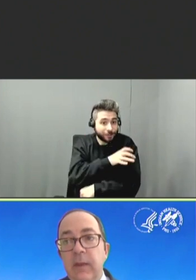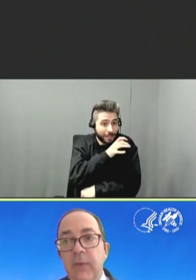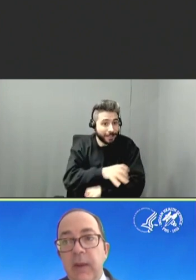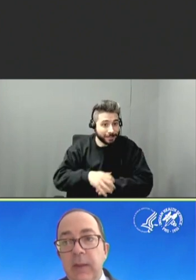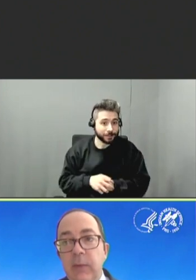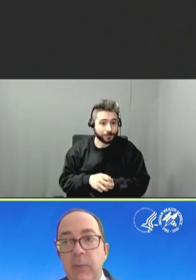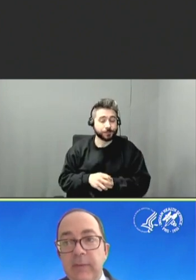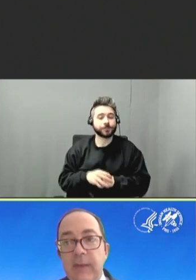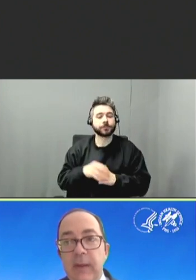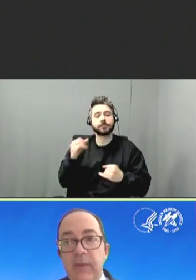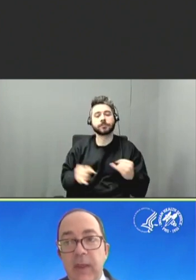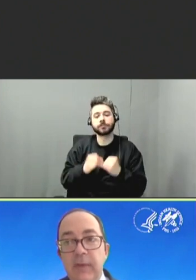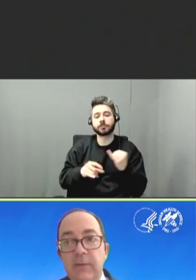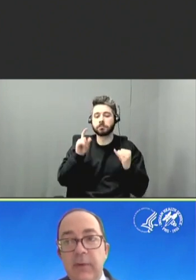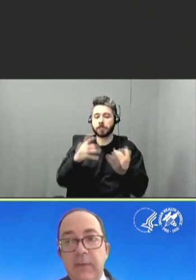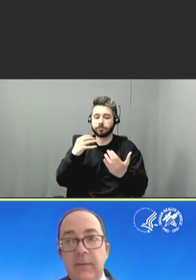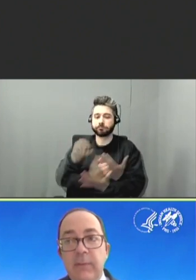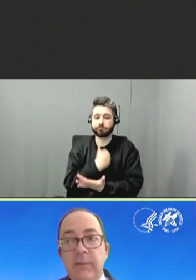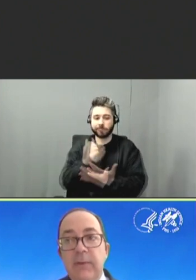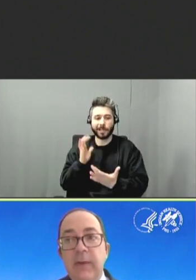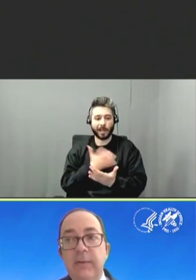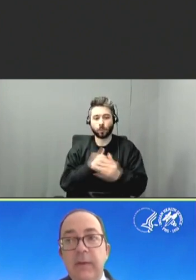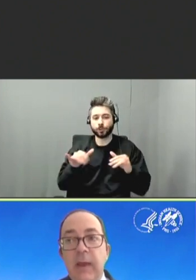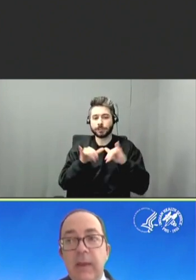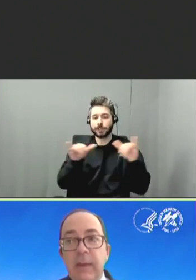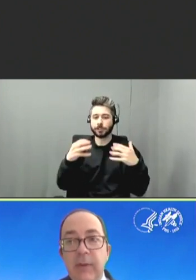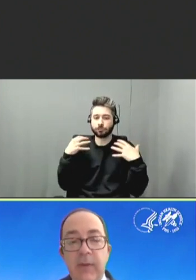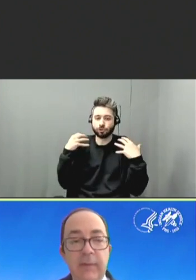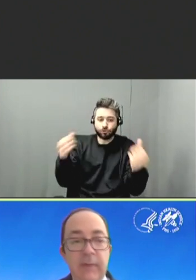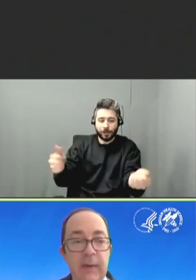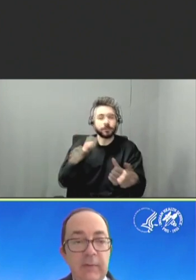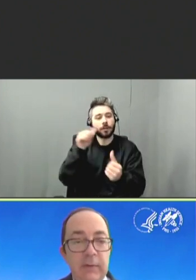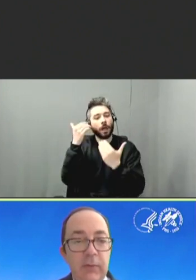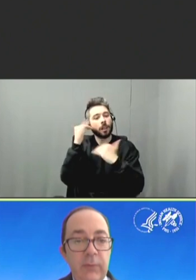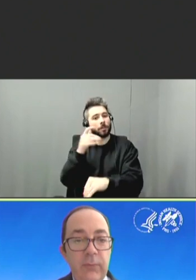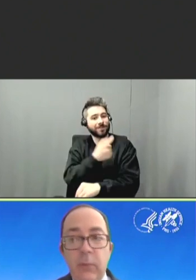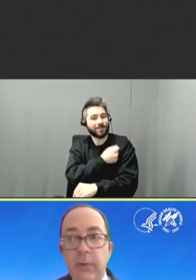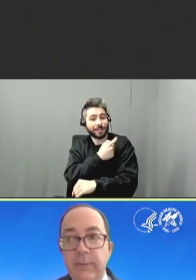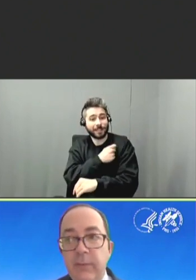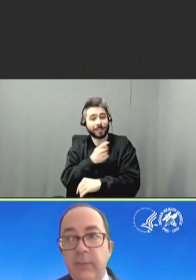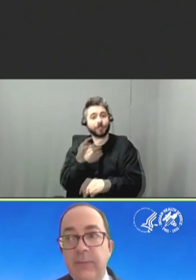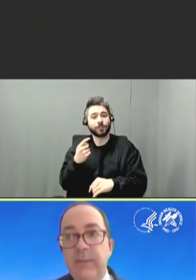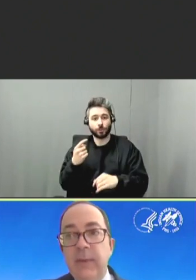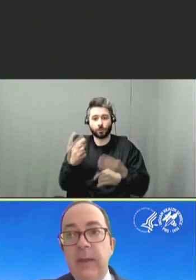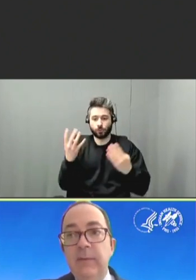Finally, we must take advantage of our system strengths and not limit vaccination to the four walls of our facilities.